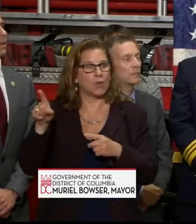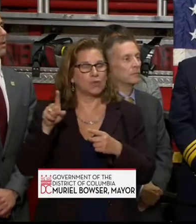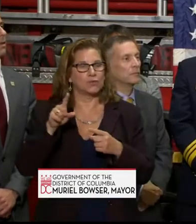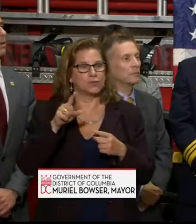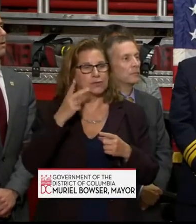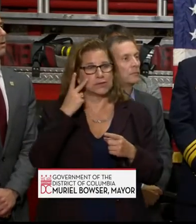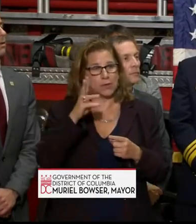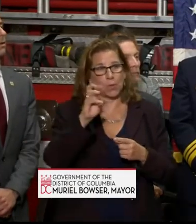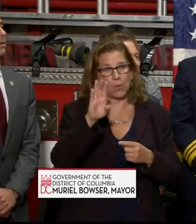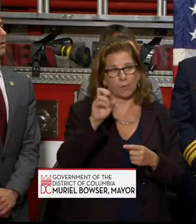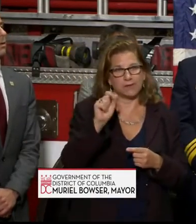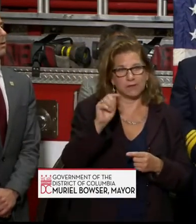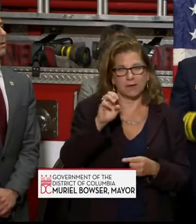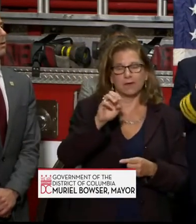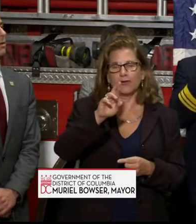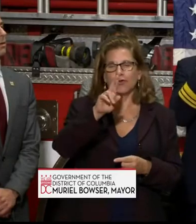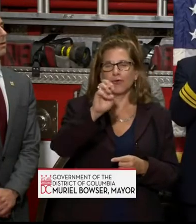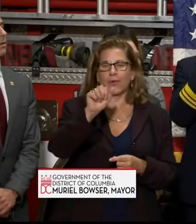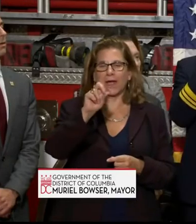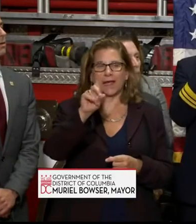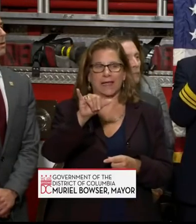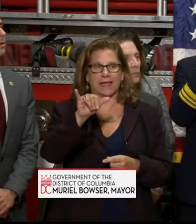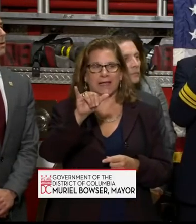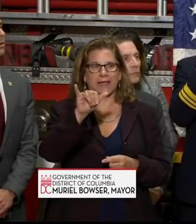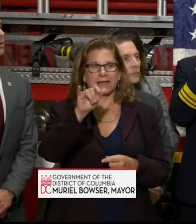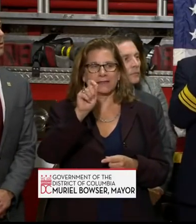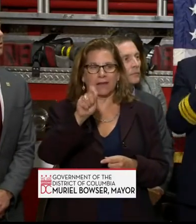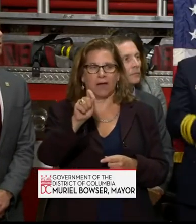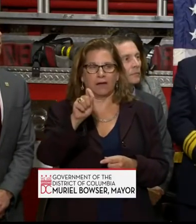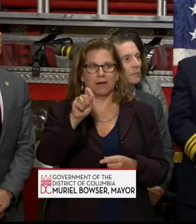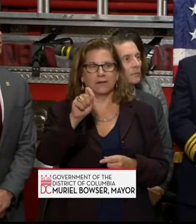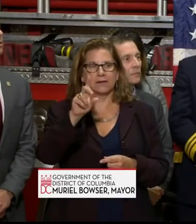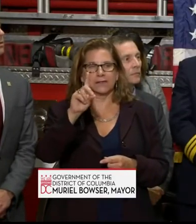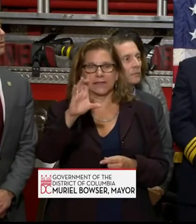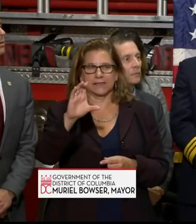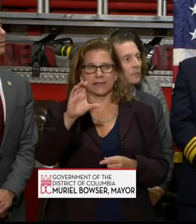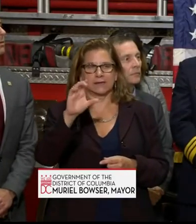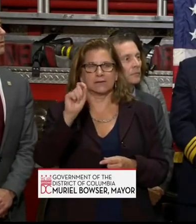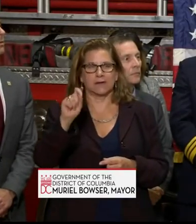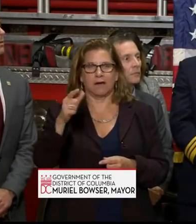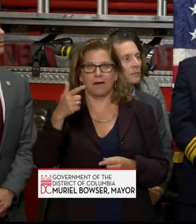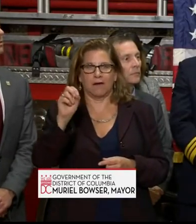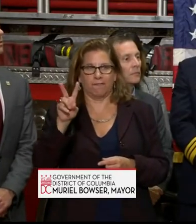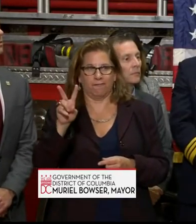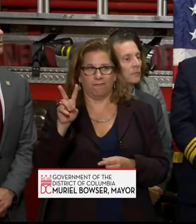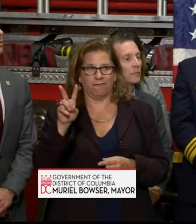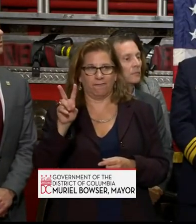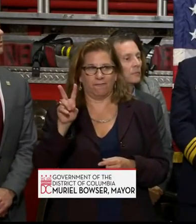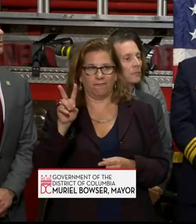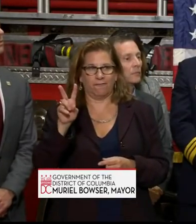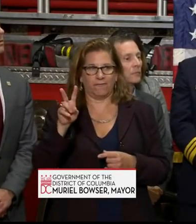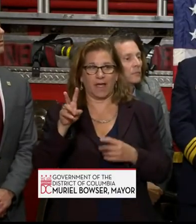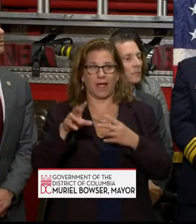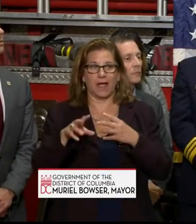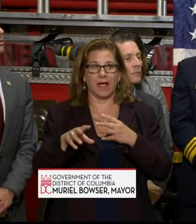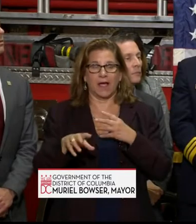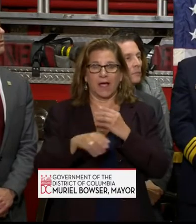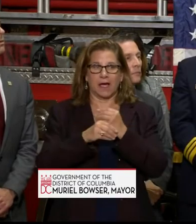I WILL ALSO ADD THAT THE D.C. 311 APP MAY BE ADDED TO YOUR PHONE. WE ARE ASKING ALL RESIDENTS TO